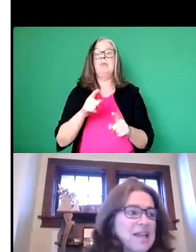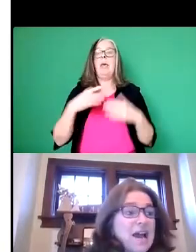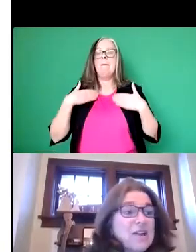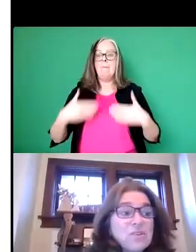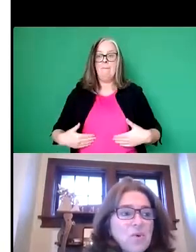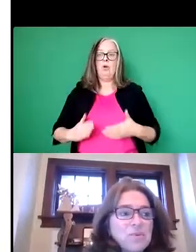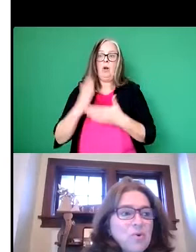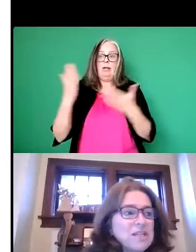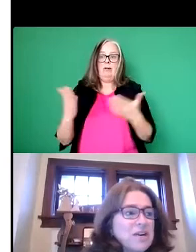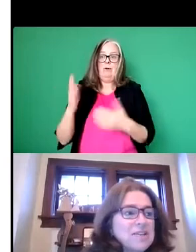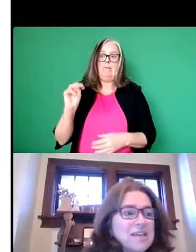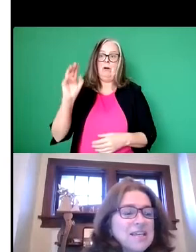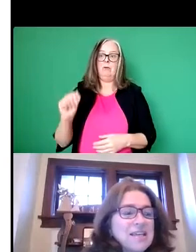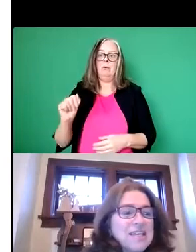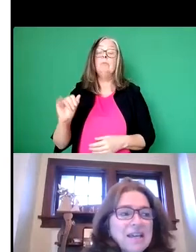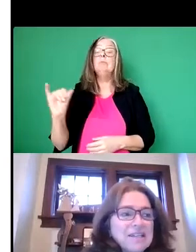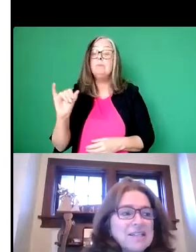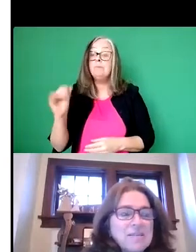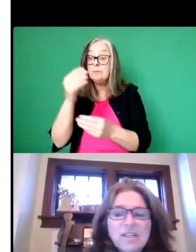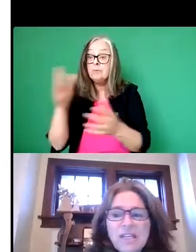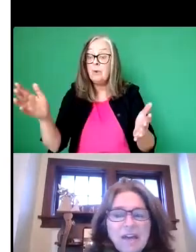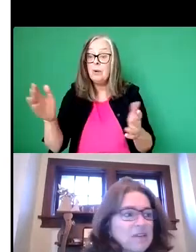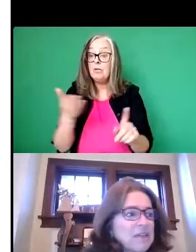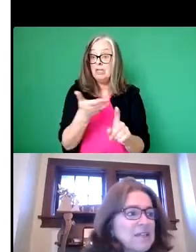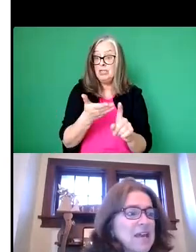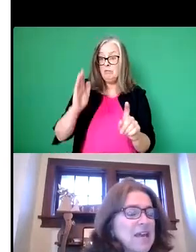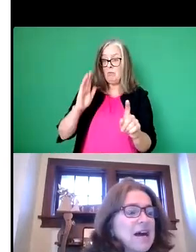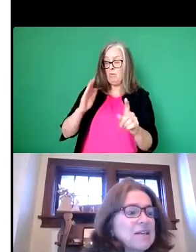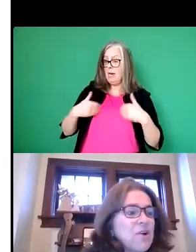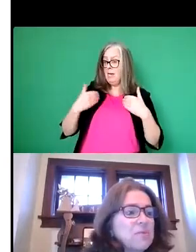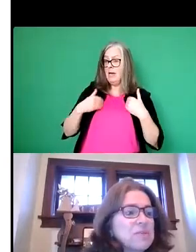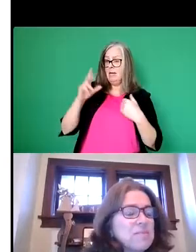i also want to point out that as a young disability advocate uh yvonne was among